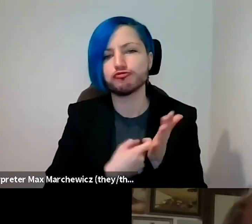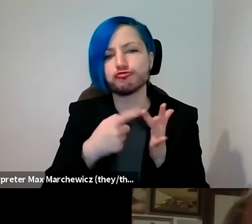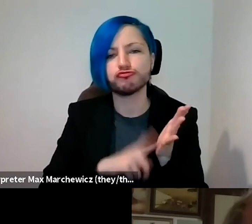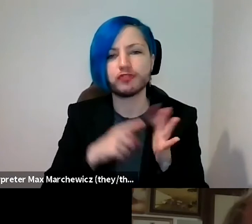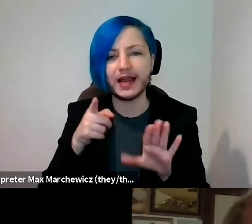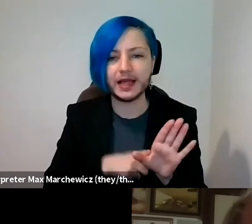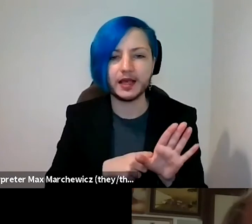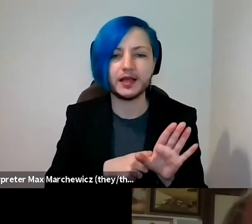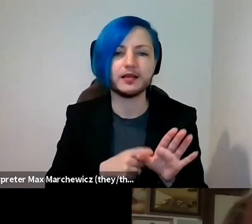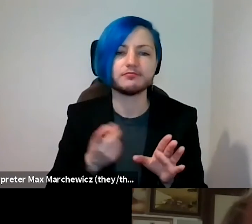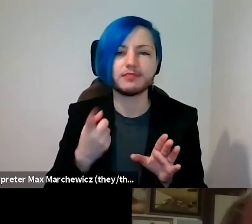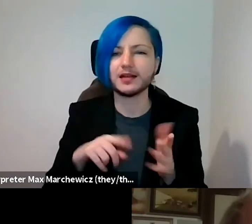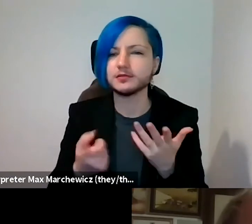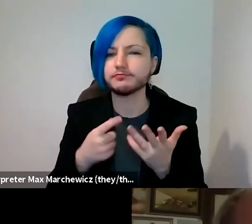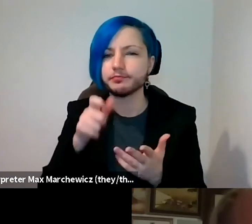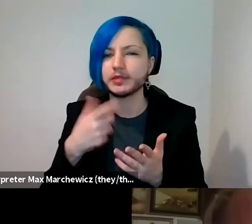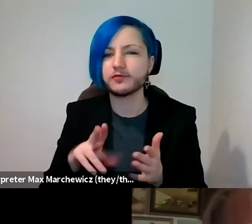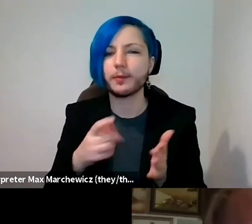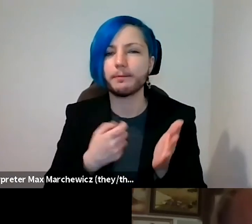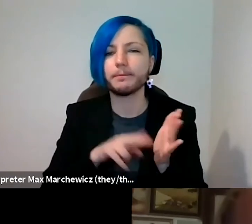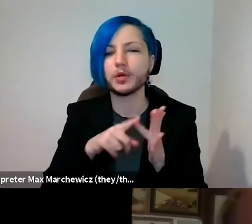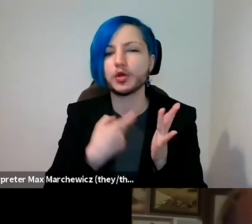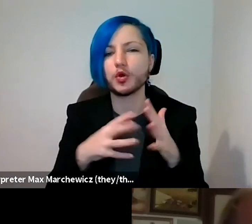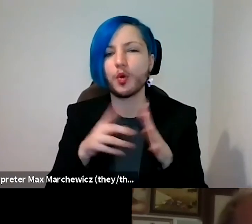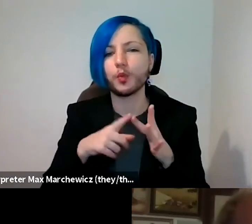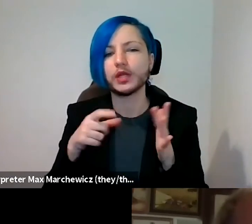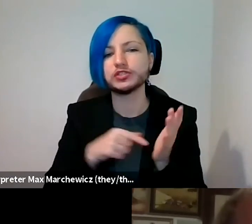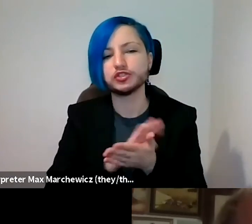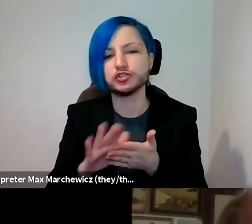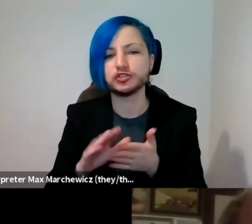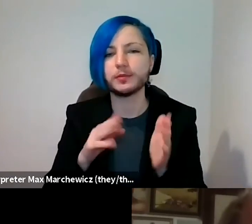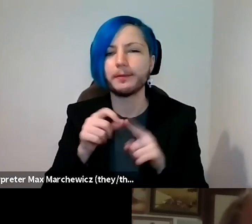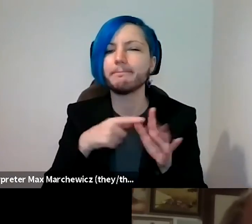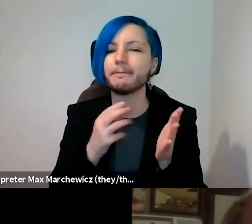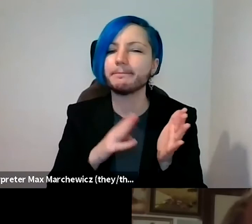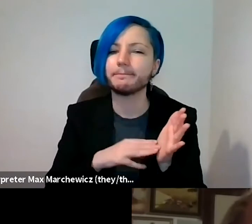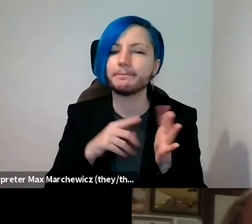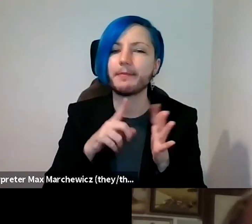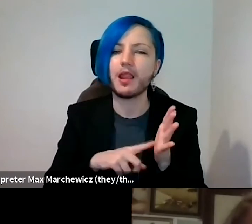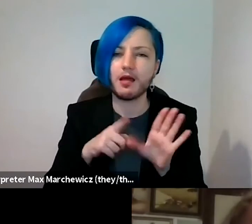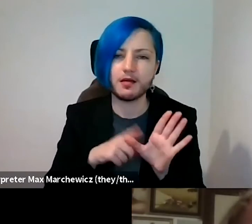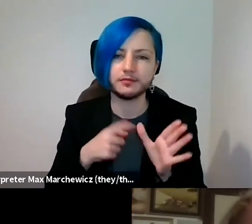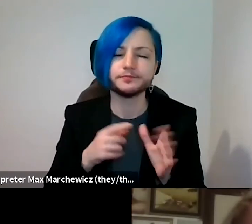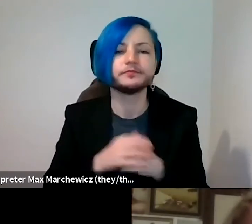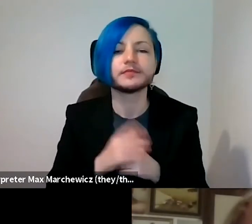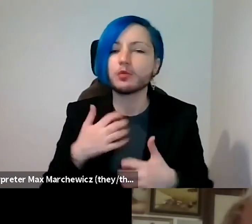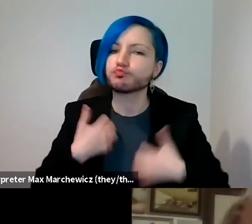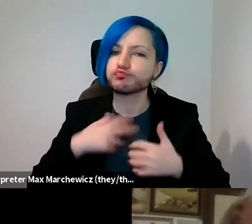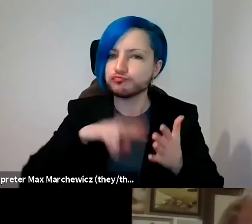and the other person from Norwich, Pamela. So these were really interesting to read, but I realized that perhaps at this time,